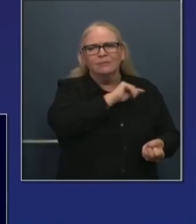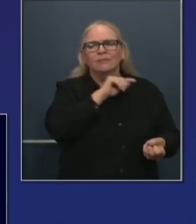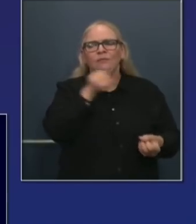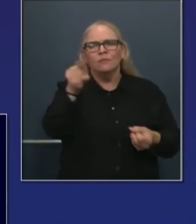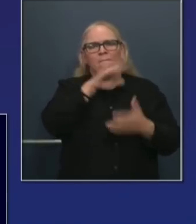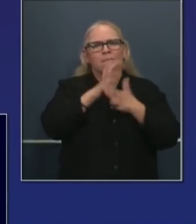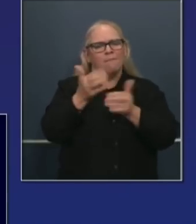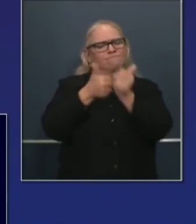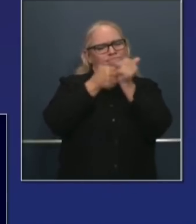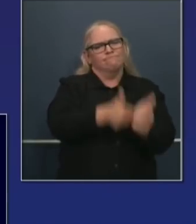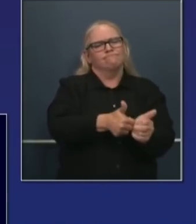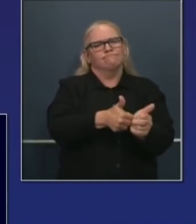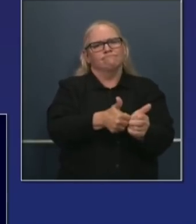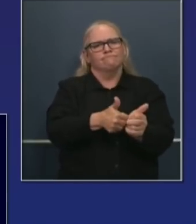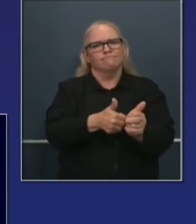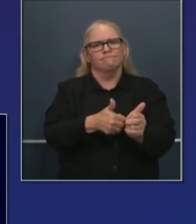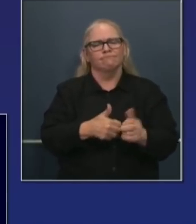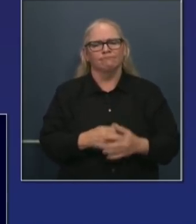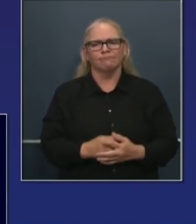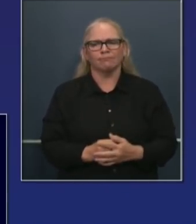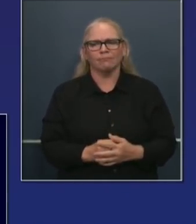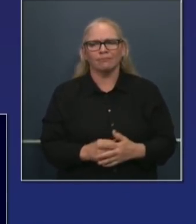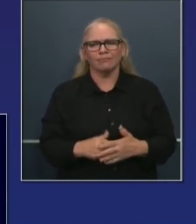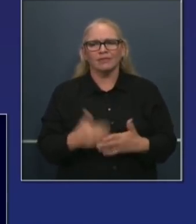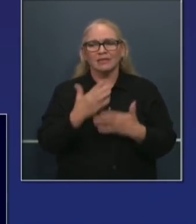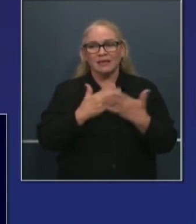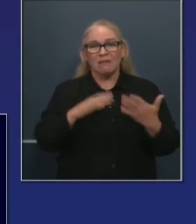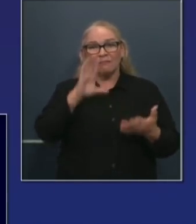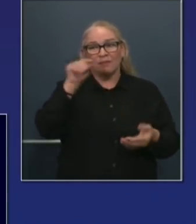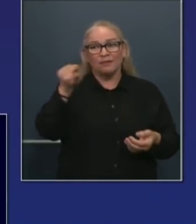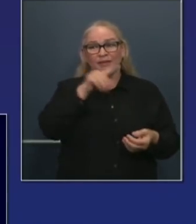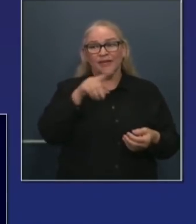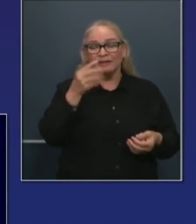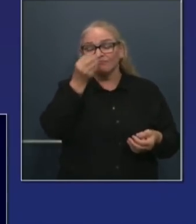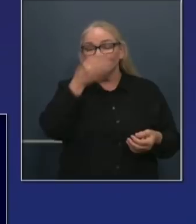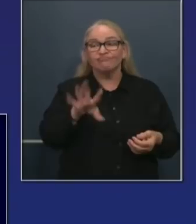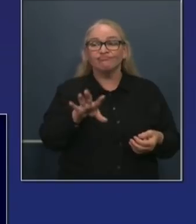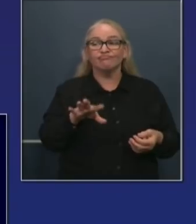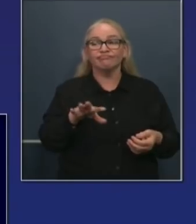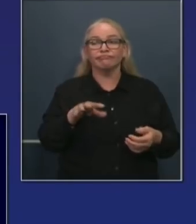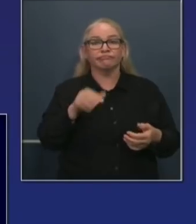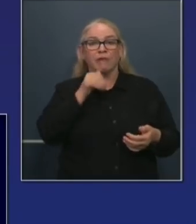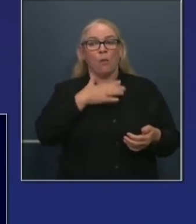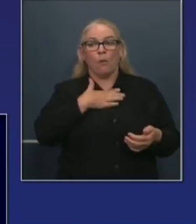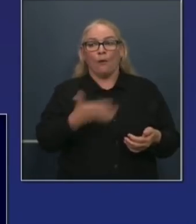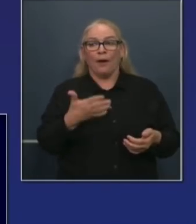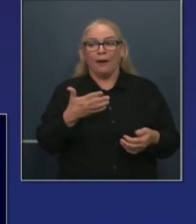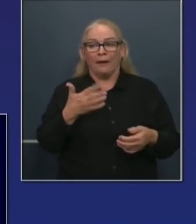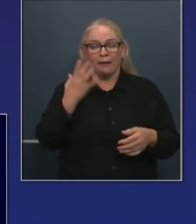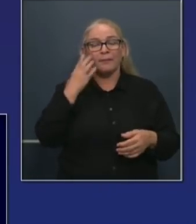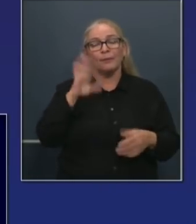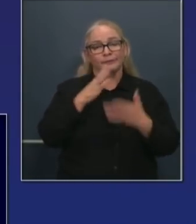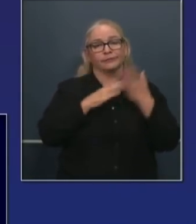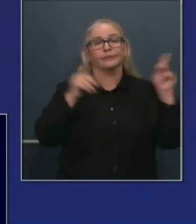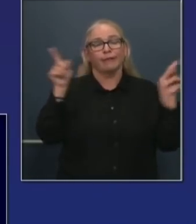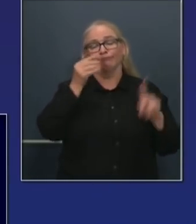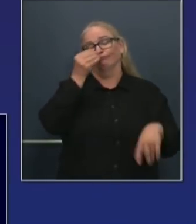IT'S READY AND FIRE. WE WANT TO SUPPORT PEOPLE COMING INTO COMPLIANCE AND SAME TIME, YOU'VE GOT TO CALL OUT